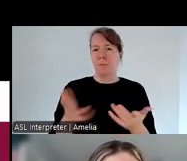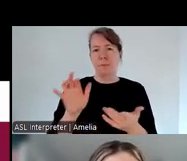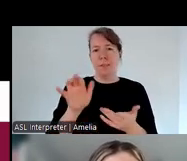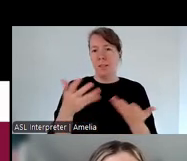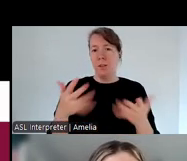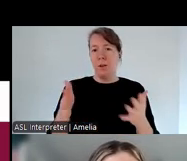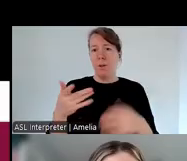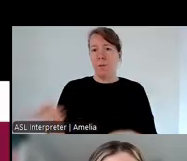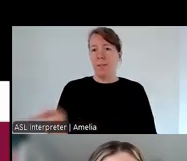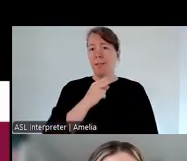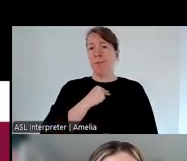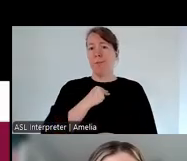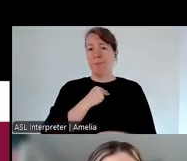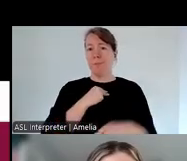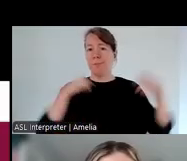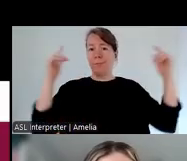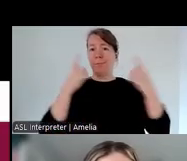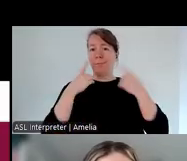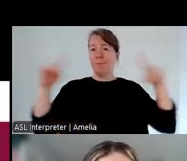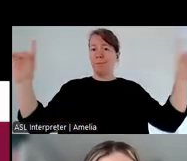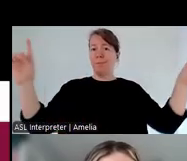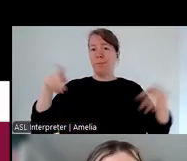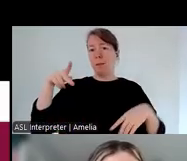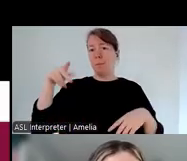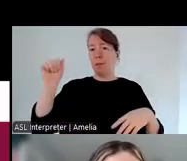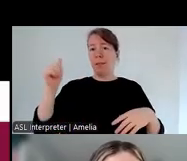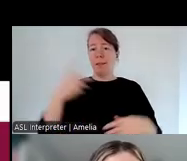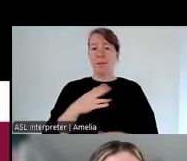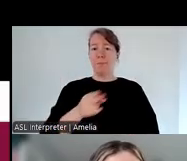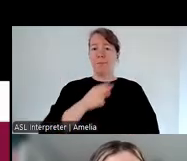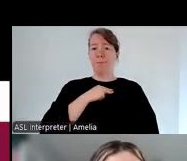As an instructor, your role is to ensure you’re broadcasting on